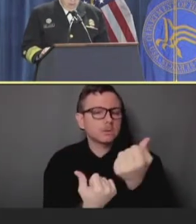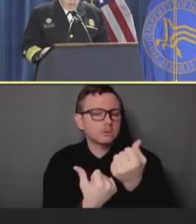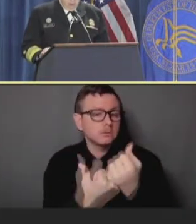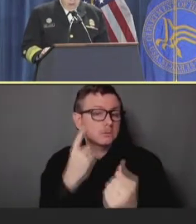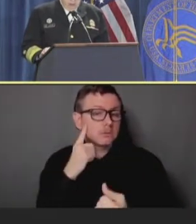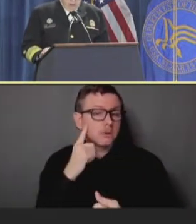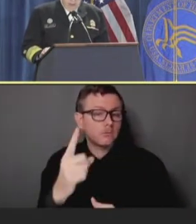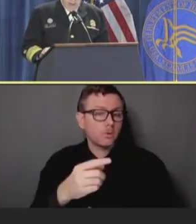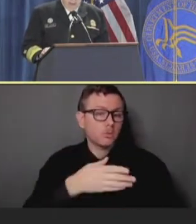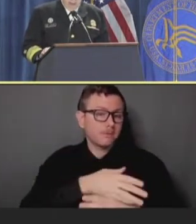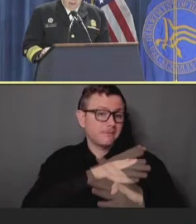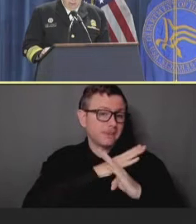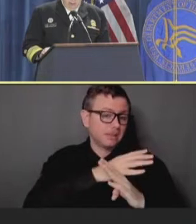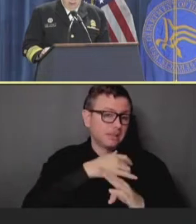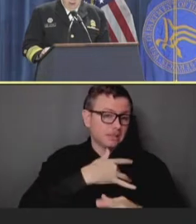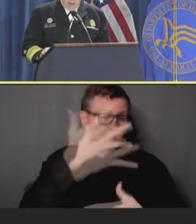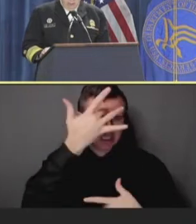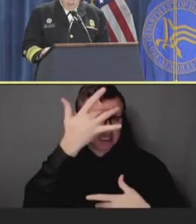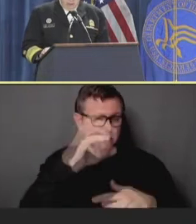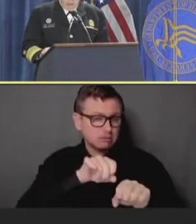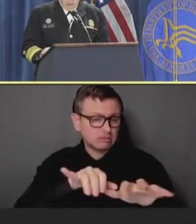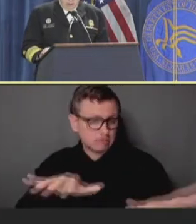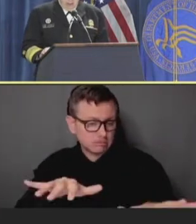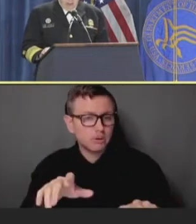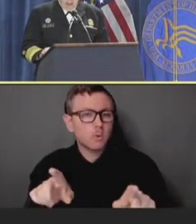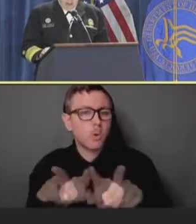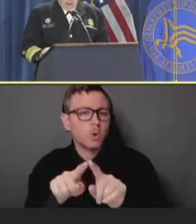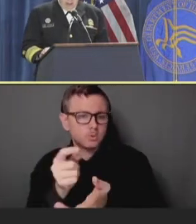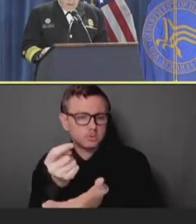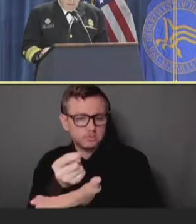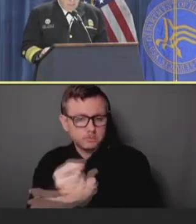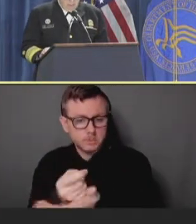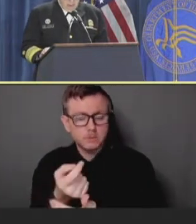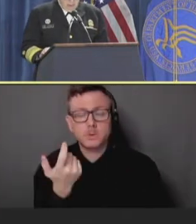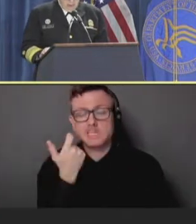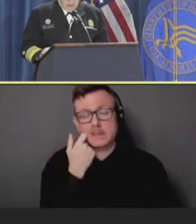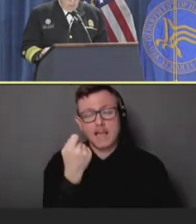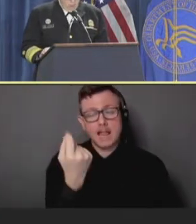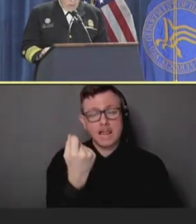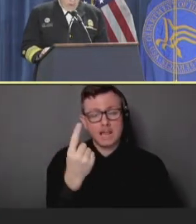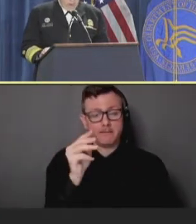Recently, we announced that we will provide an approximately 11 million more dollars for